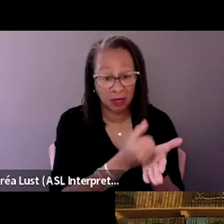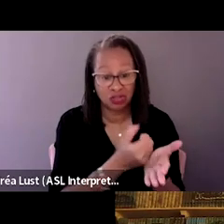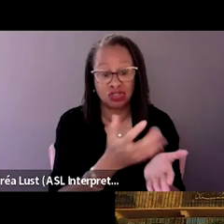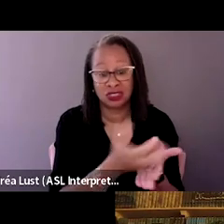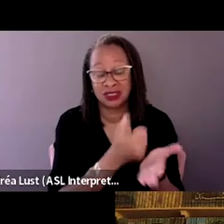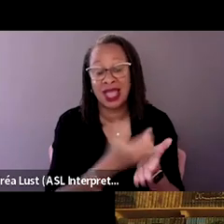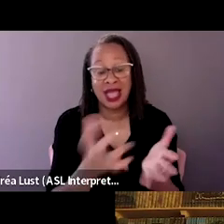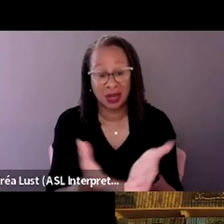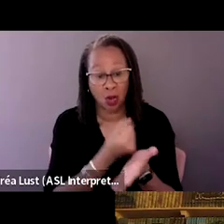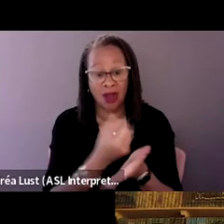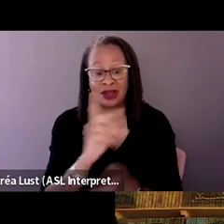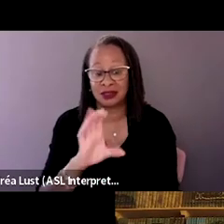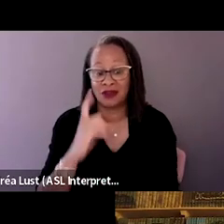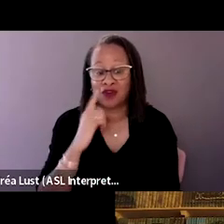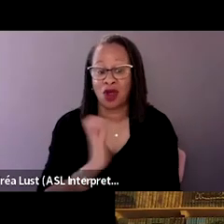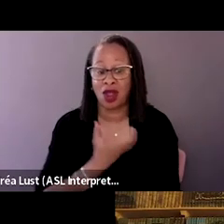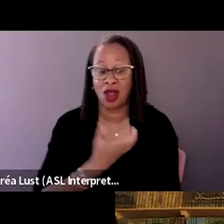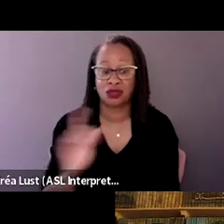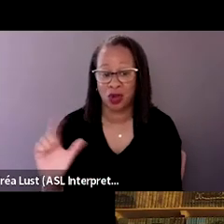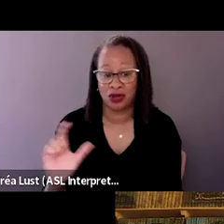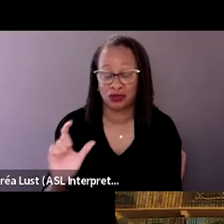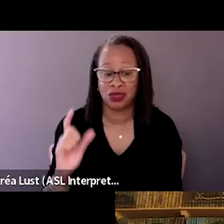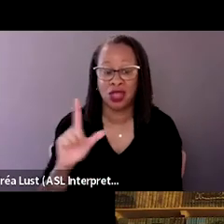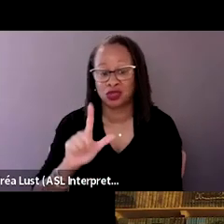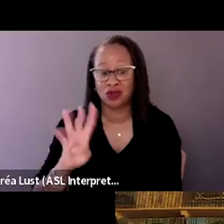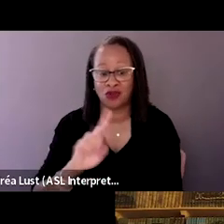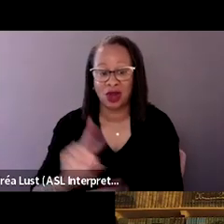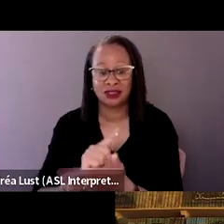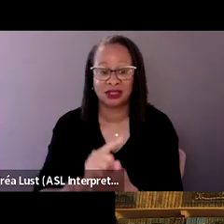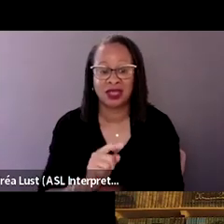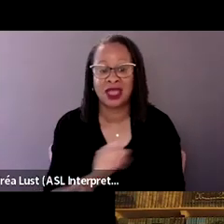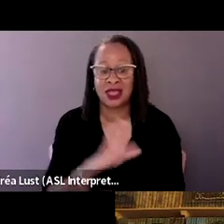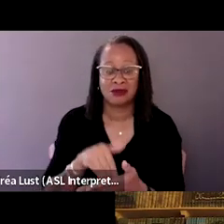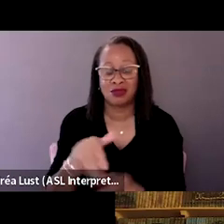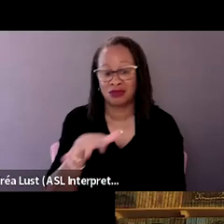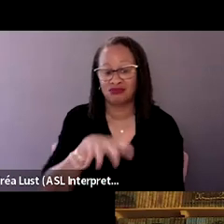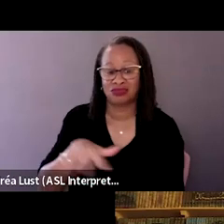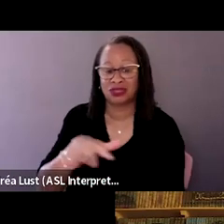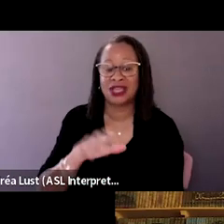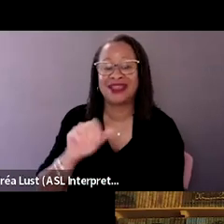for our channels 24 hours in MENA region in Arabic language. And also on the same time,